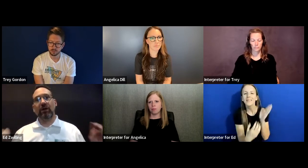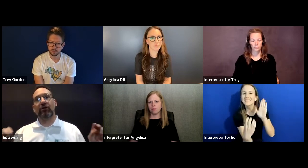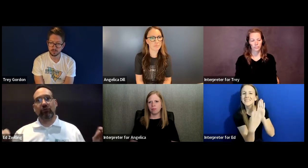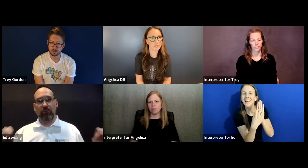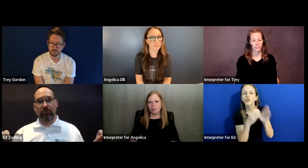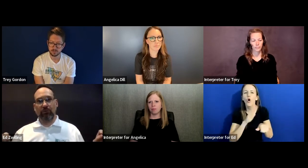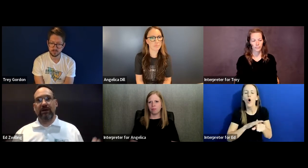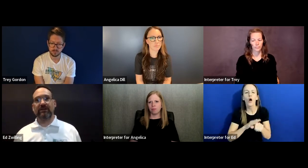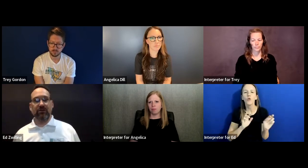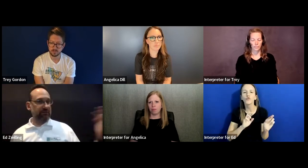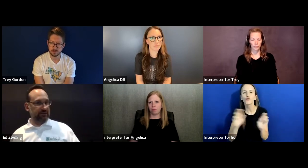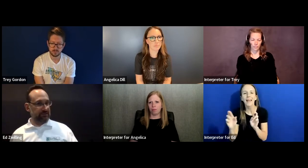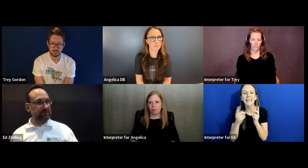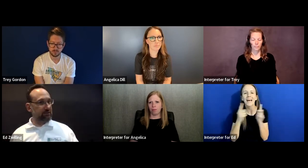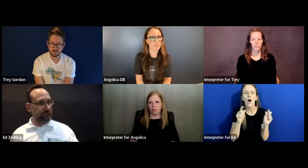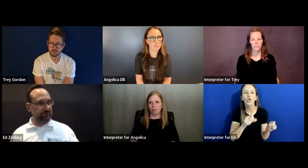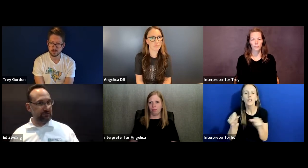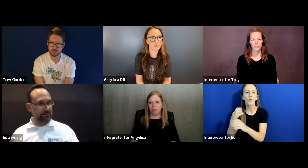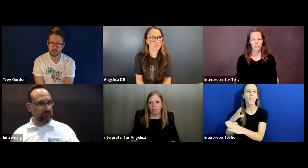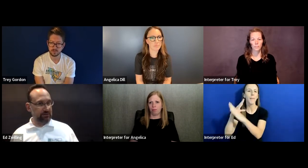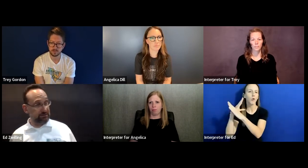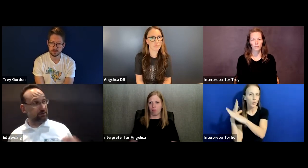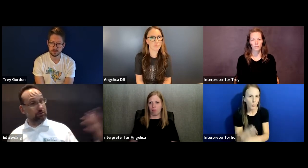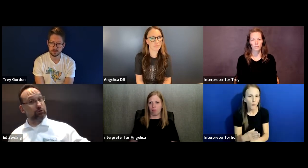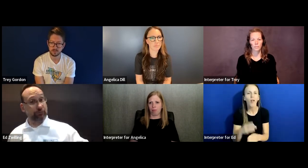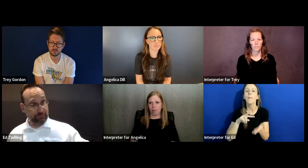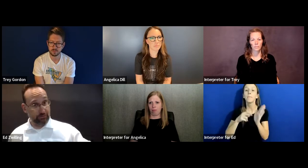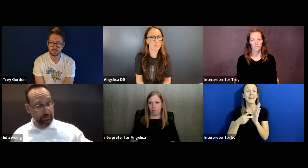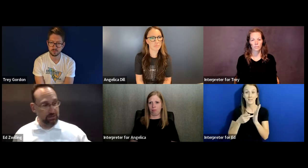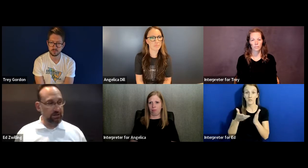barrier removal that is you have an existing facility an existing commercial facility